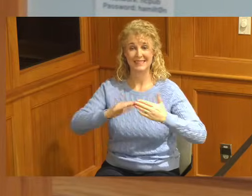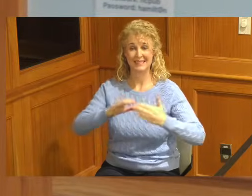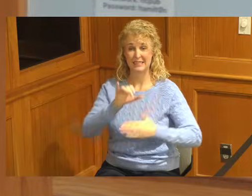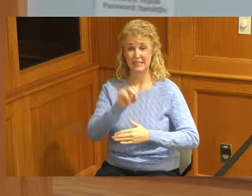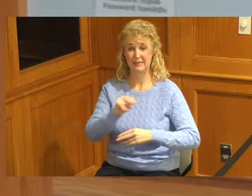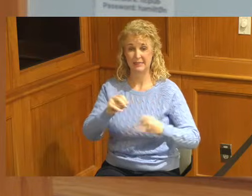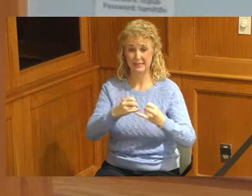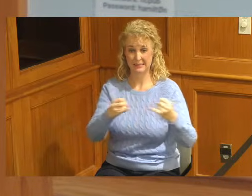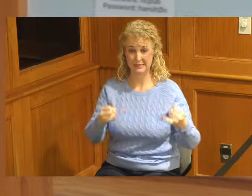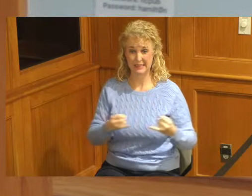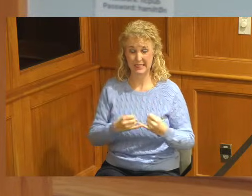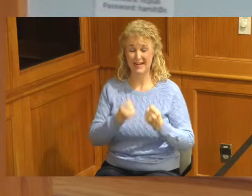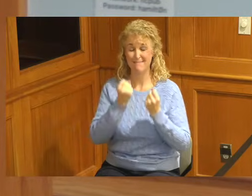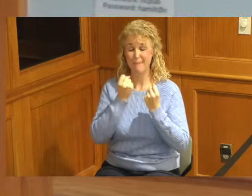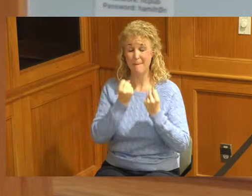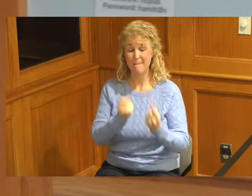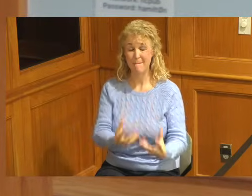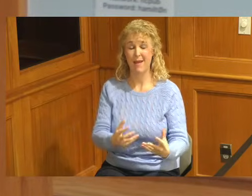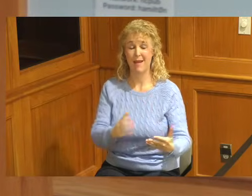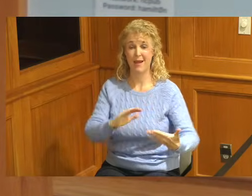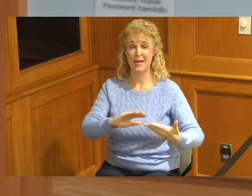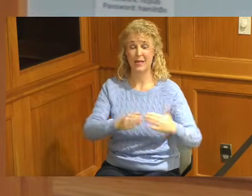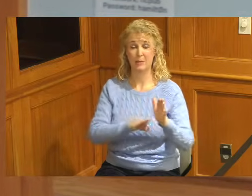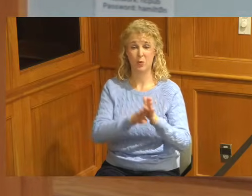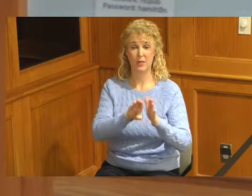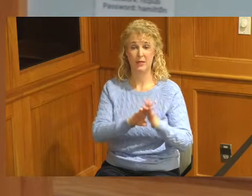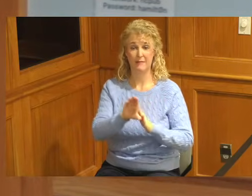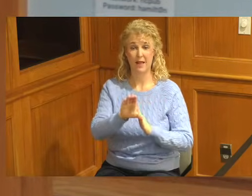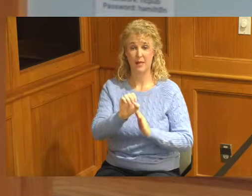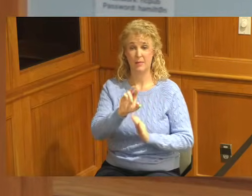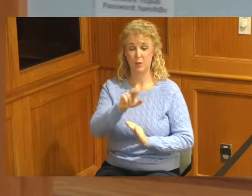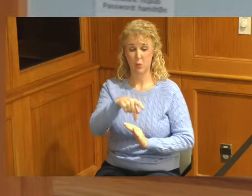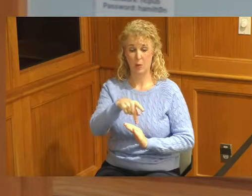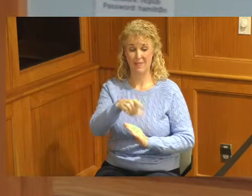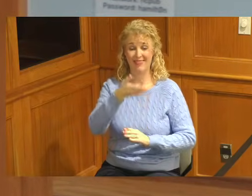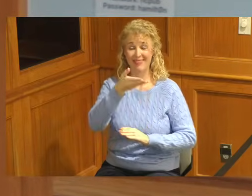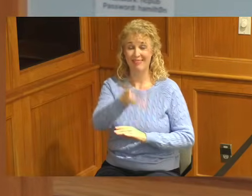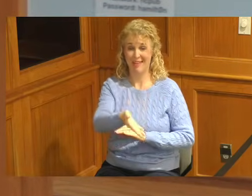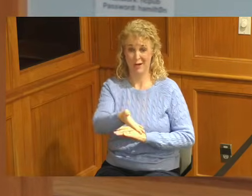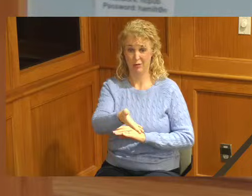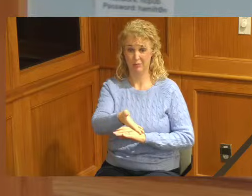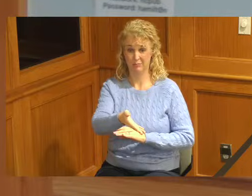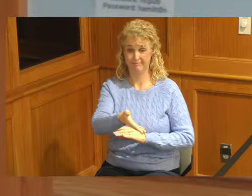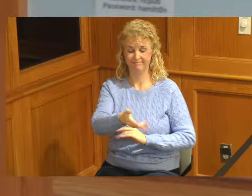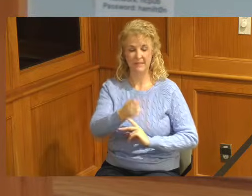community development corporations that are on the ground in these neighborhoods helping to identify